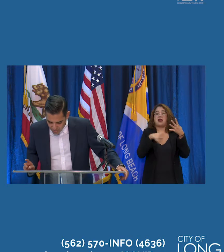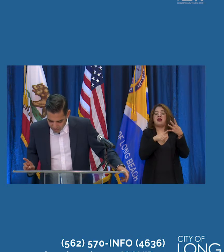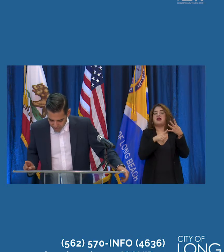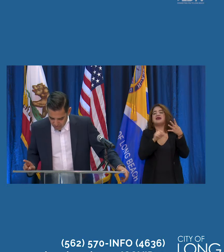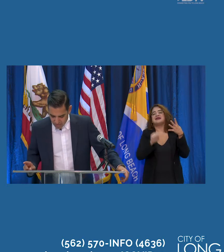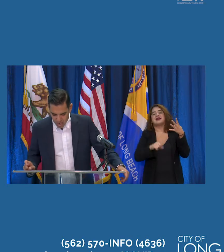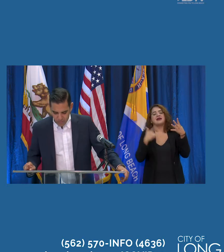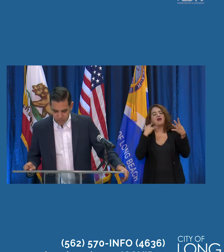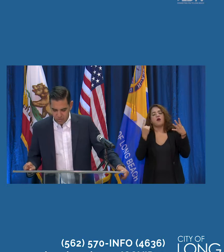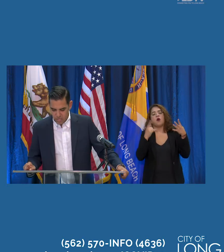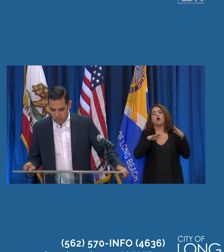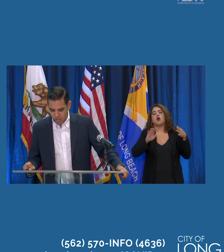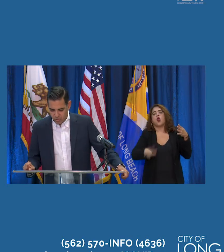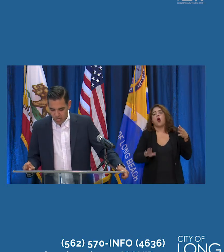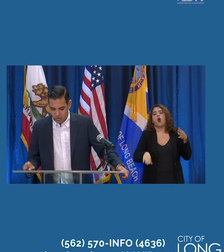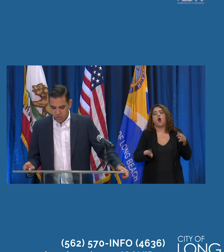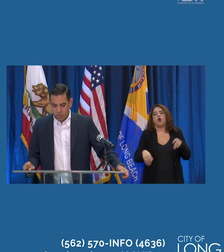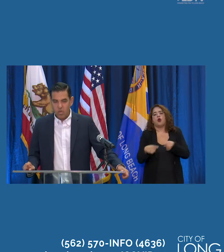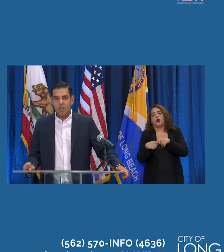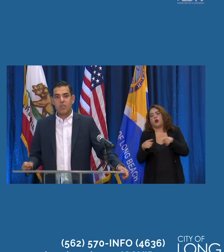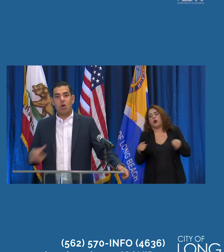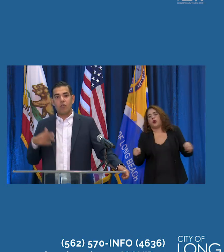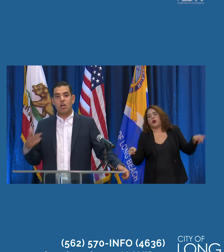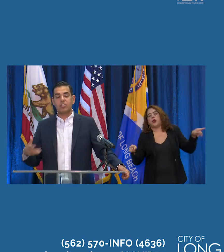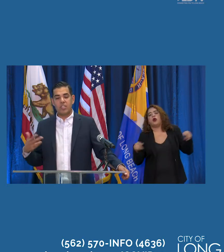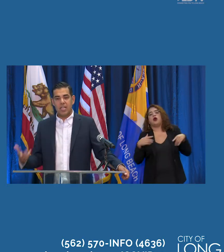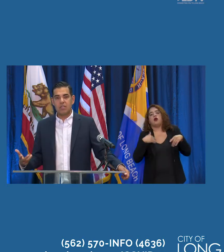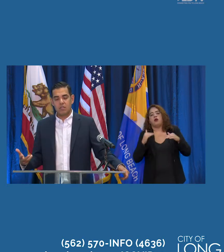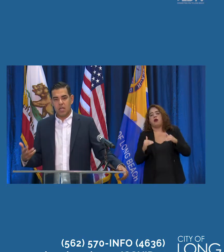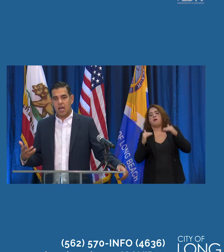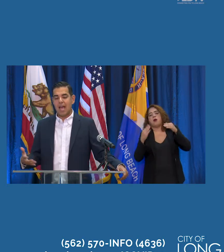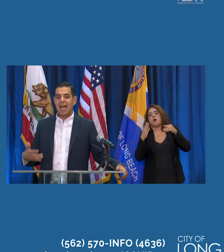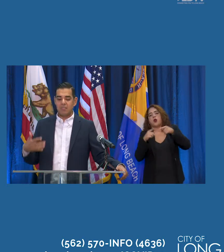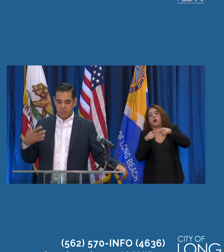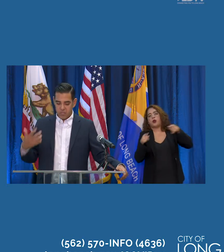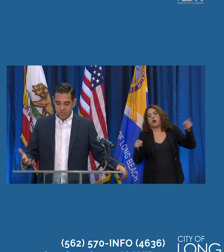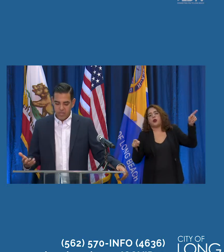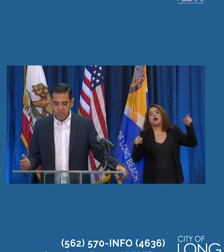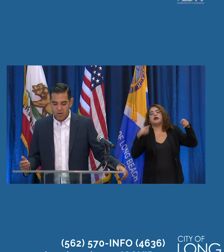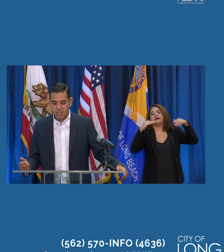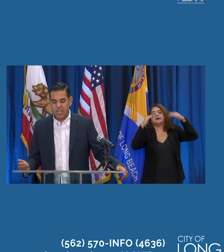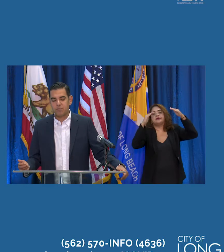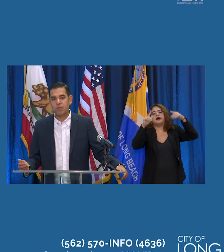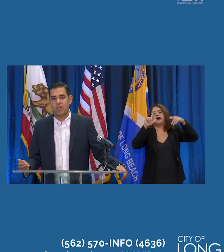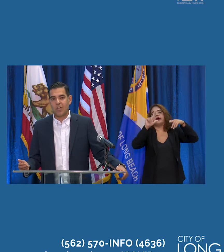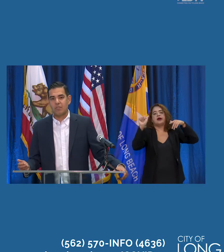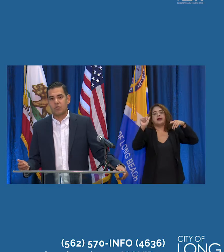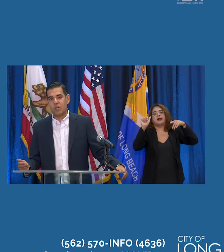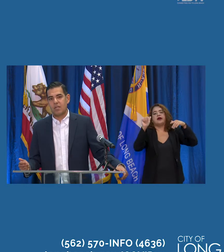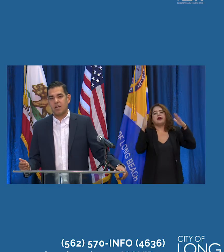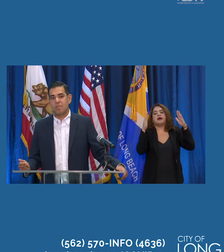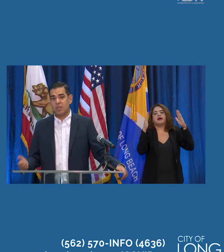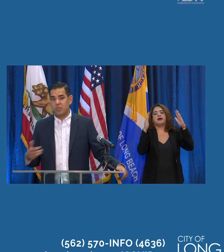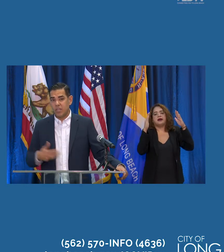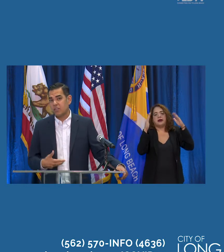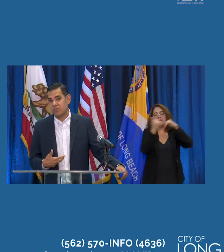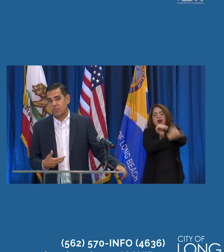at the very top is the city of Los Angeles. So the overall state has a better case per 100,000 rate than, than us